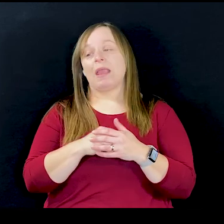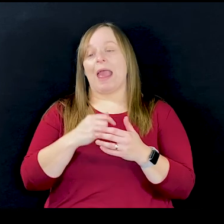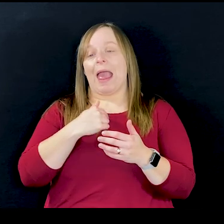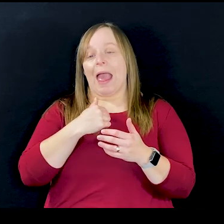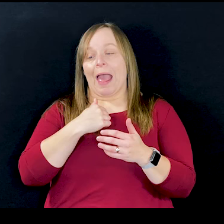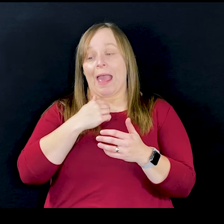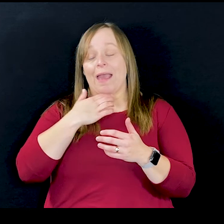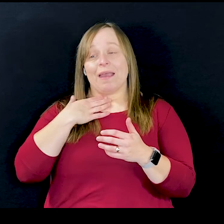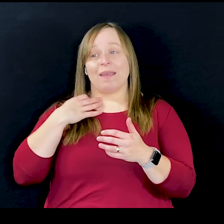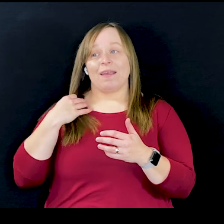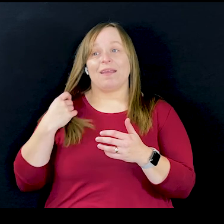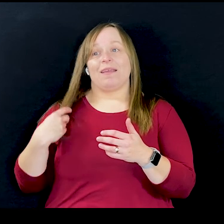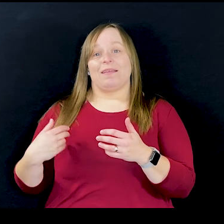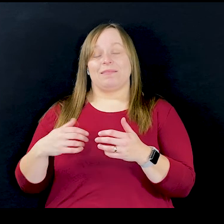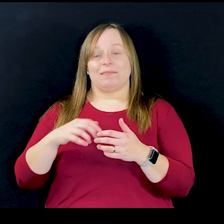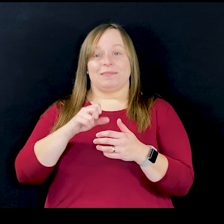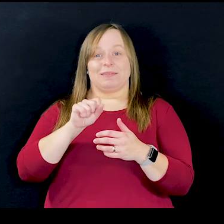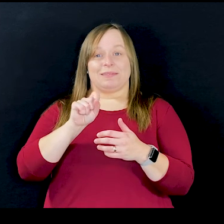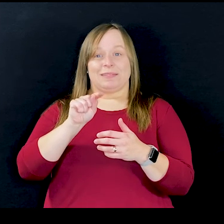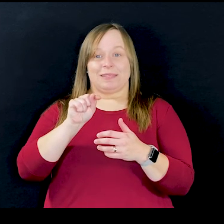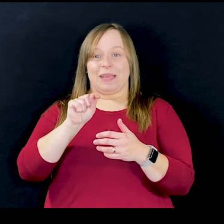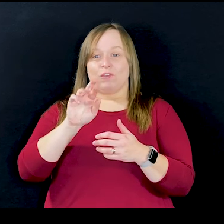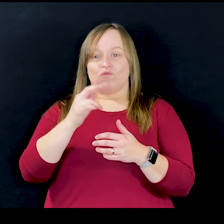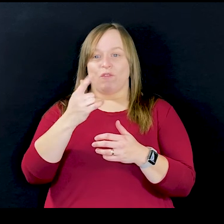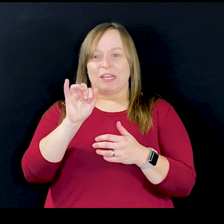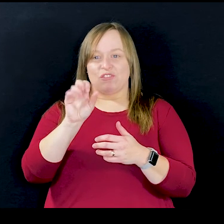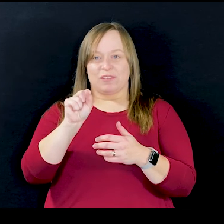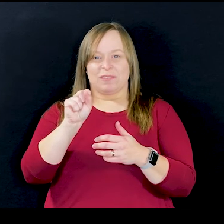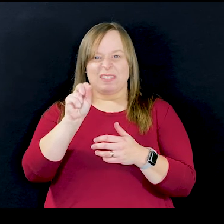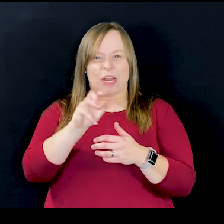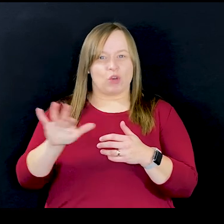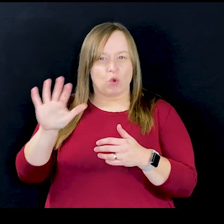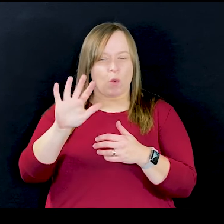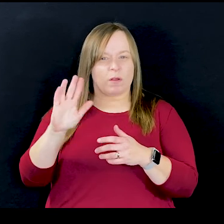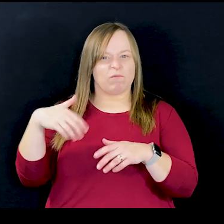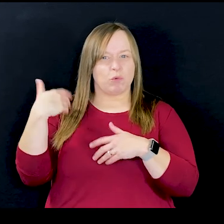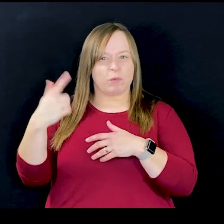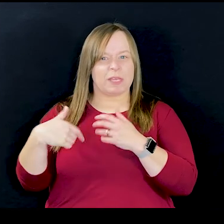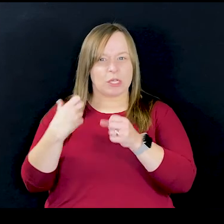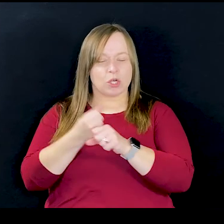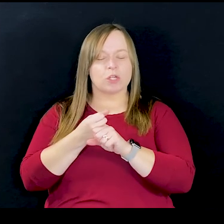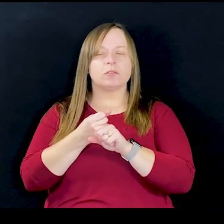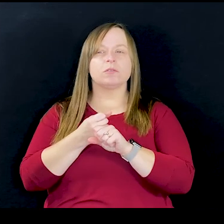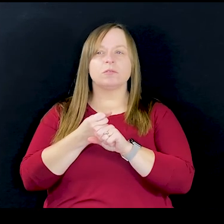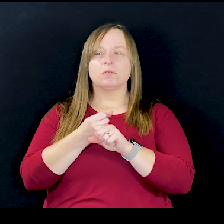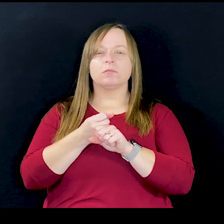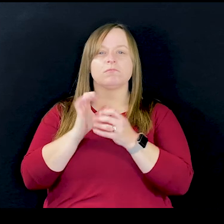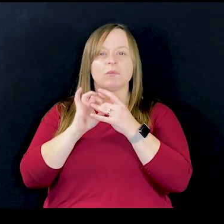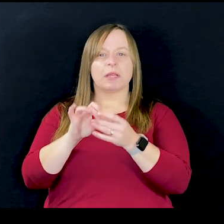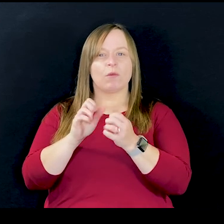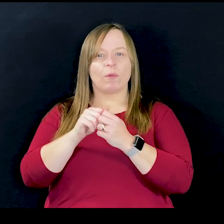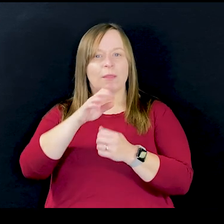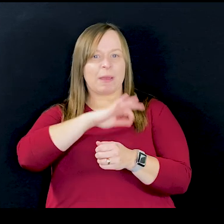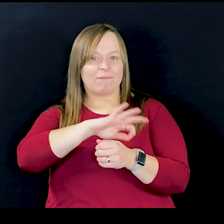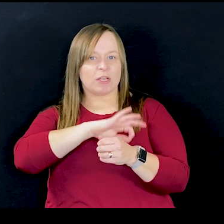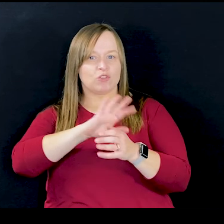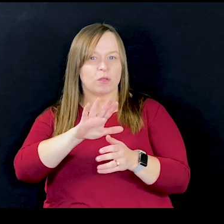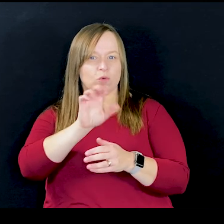I mean, I have been on the St. Regis territory quite a bit over the years regarding beneficiaries